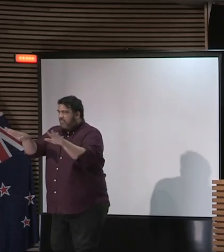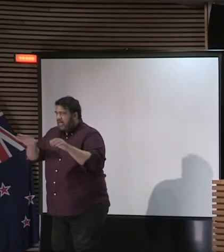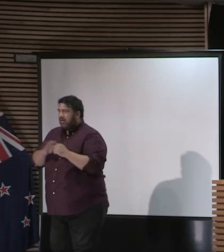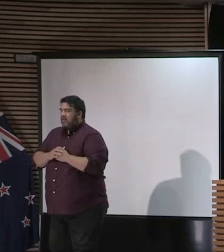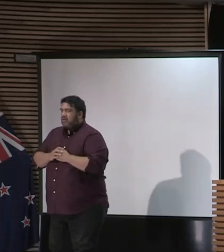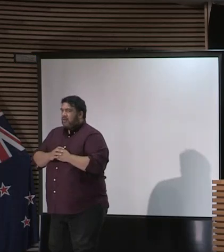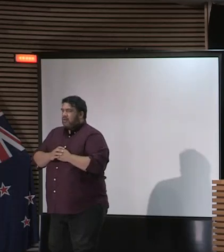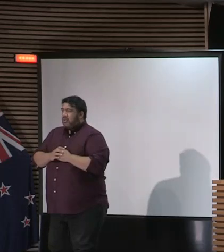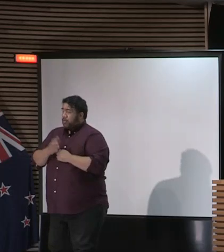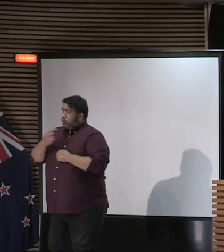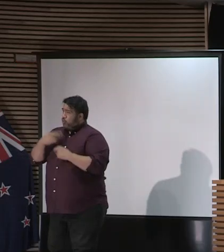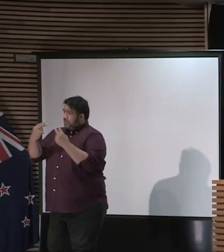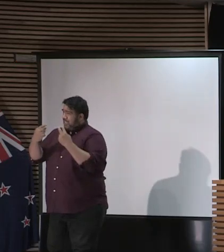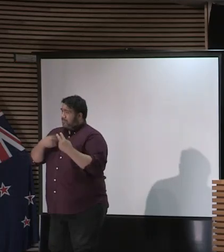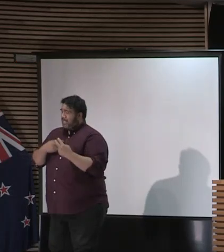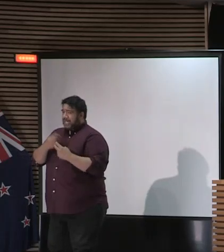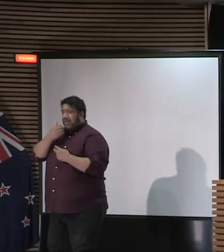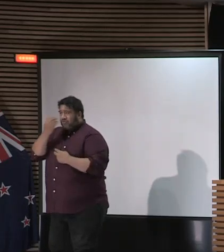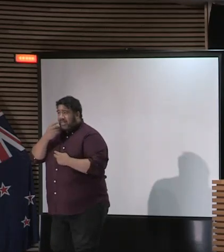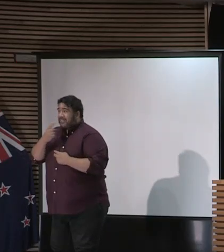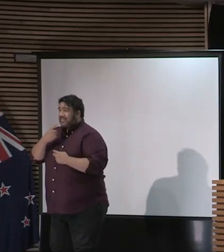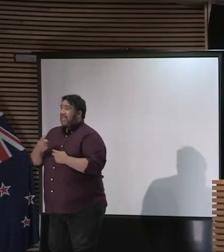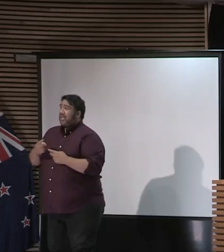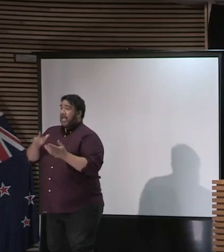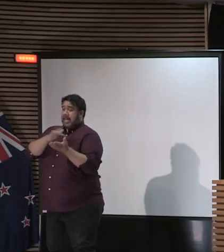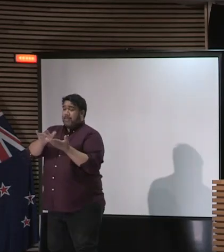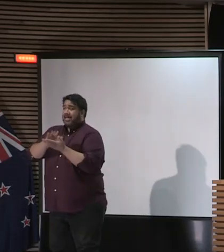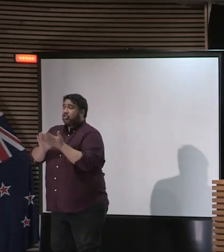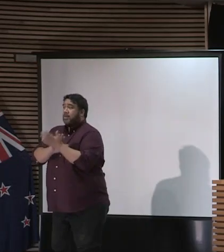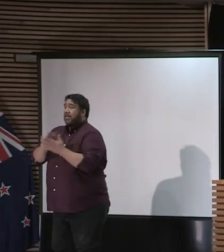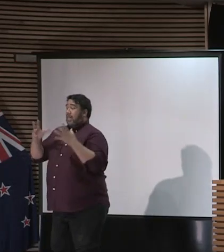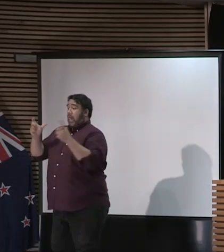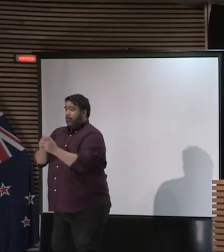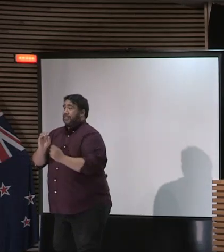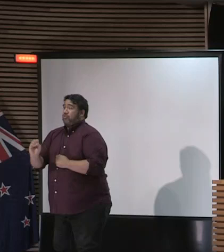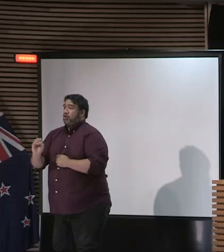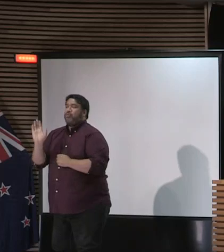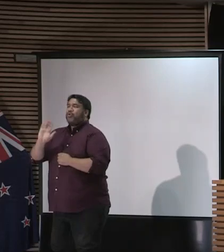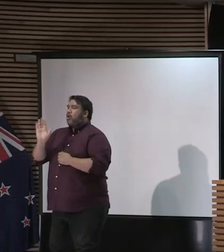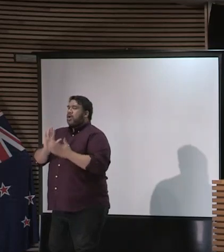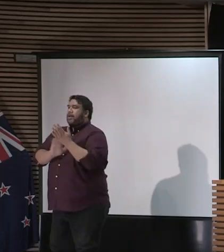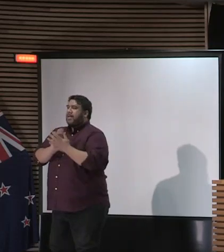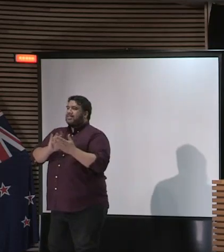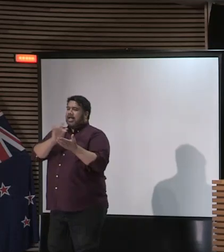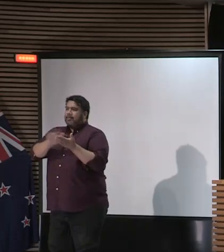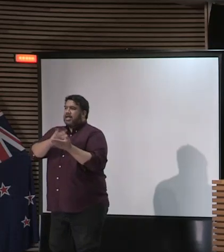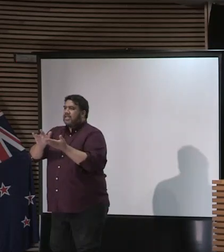health sense. But of course in an everyday sense they mean often something different. You'll have heard me